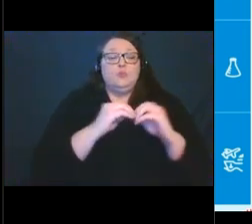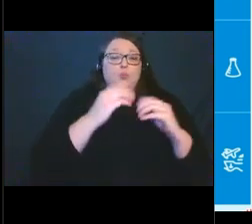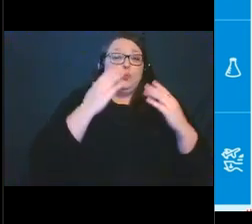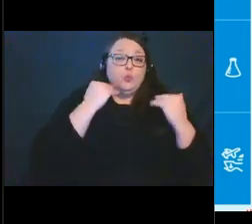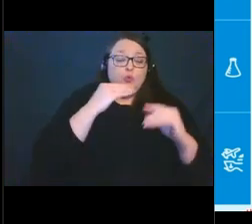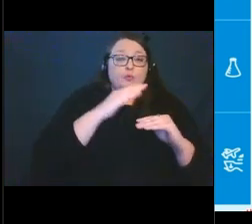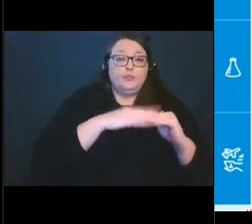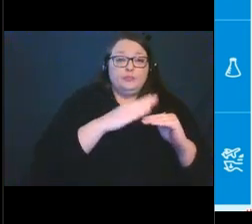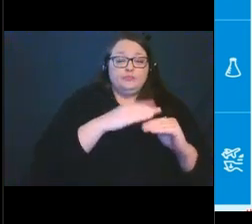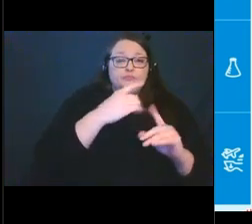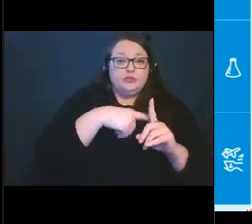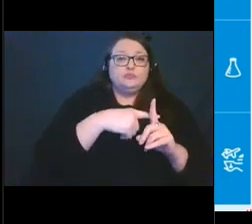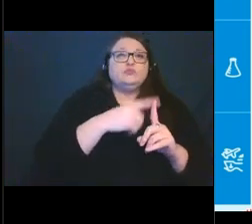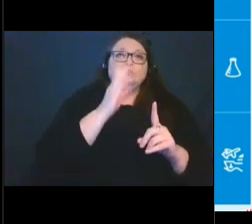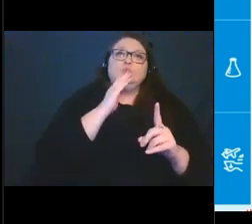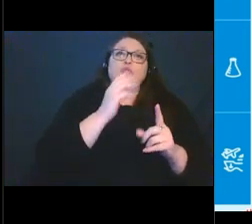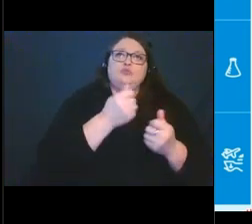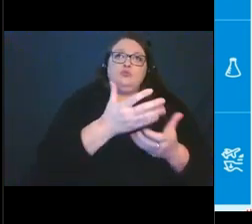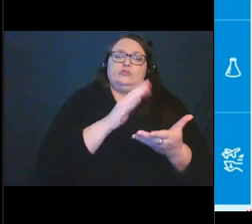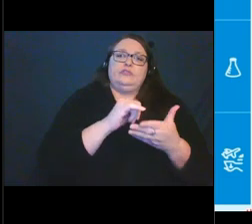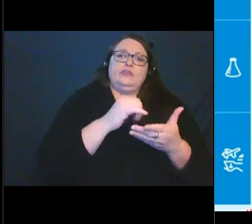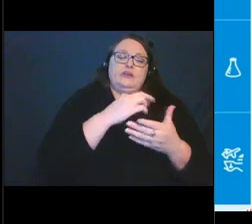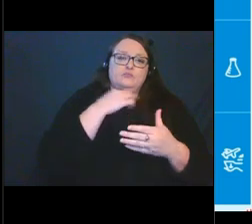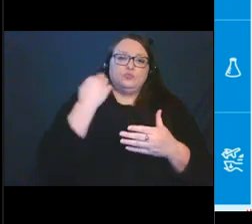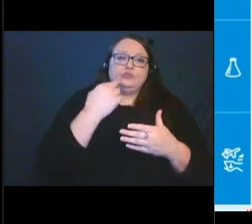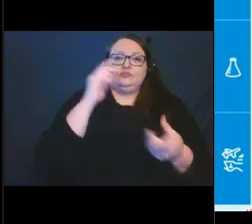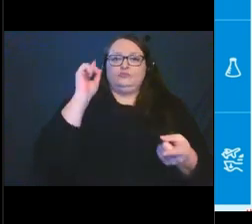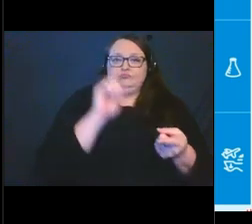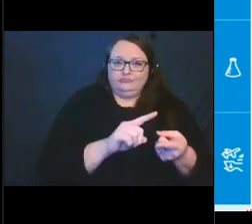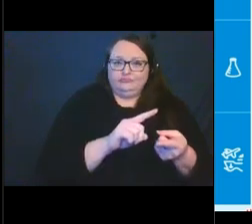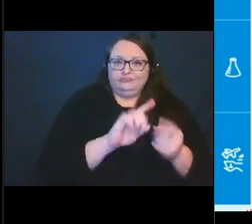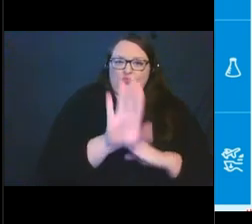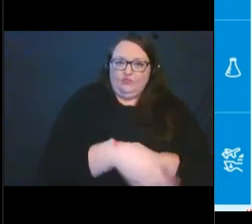that would lower the risk. The second reason we included minimum temperatures in the approach is